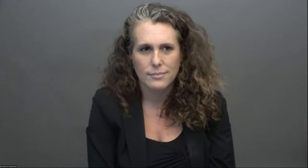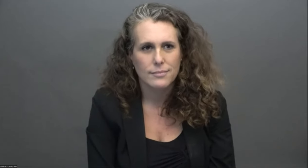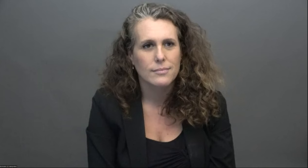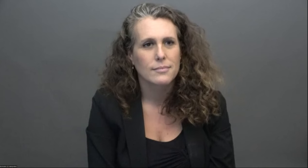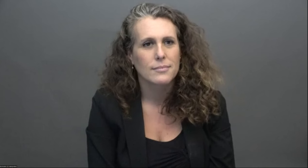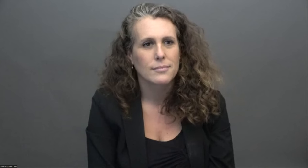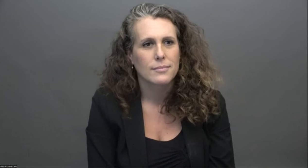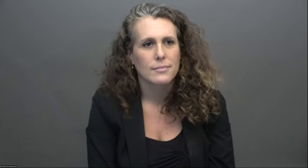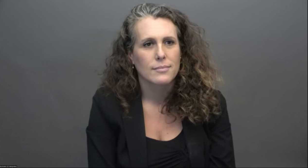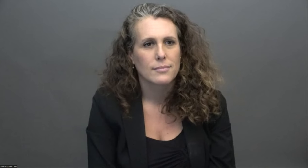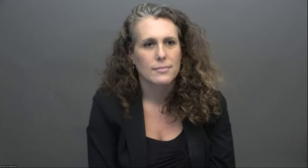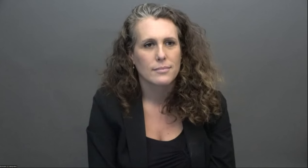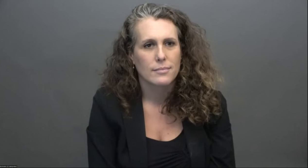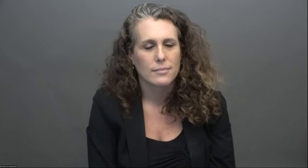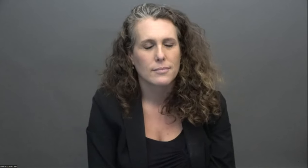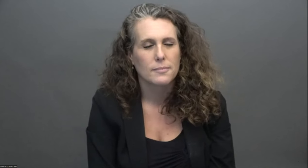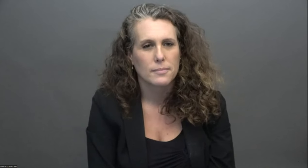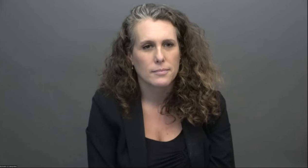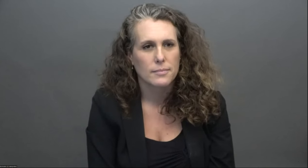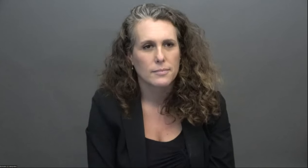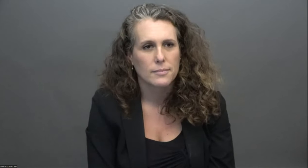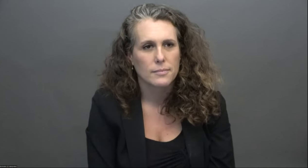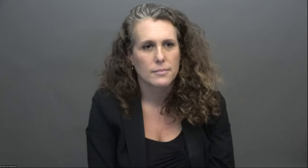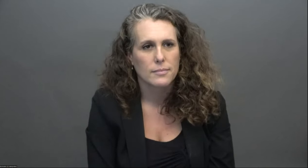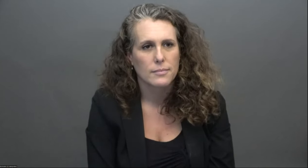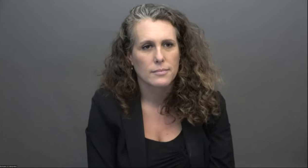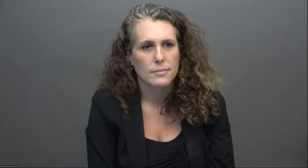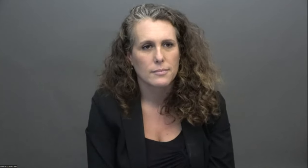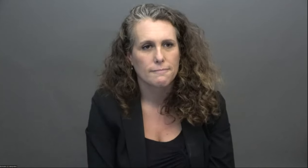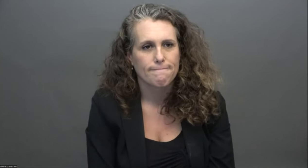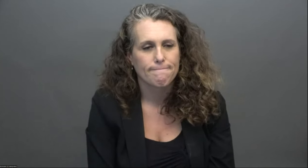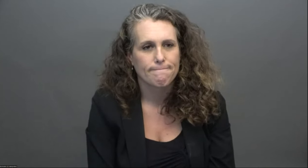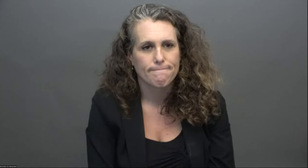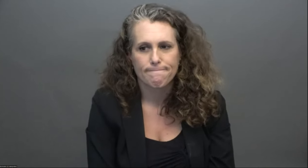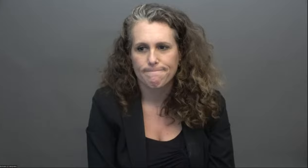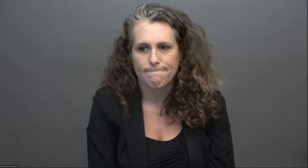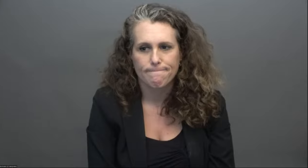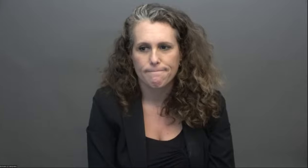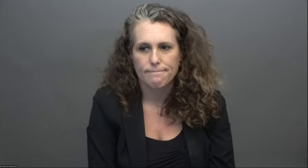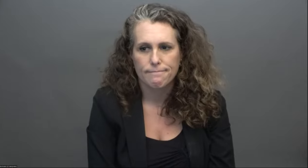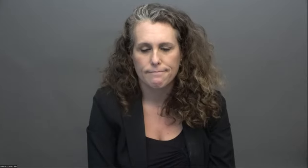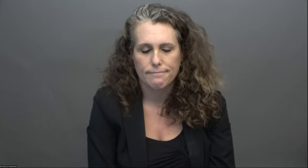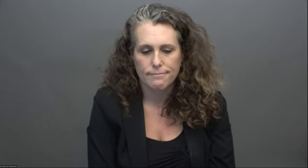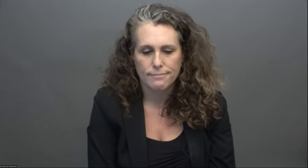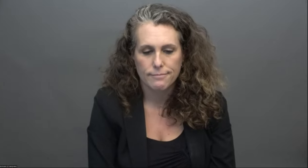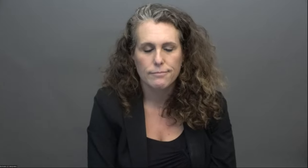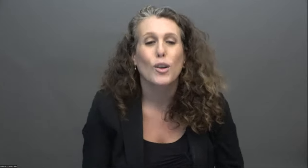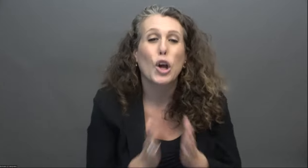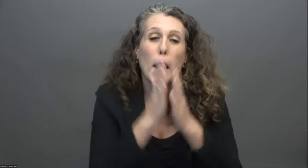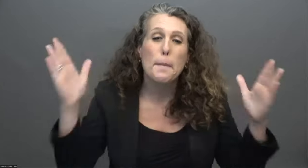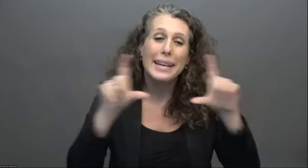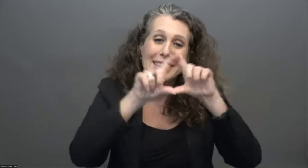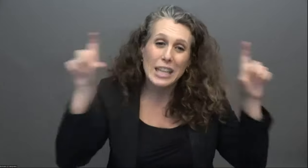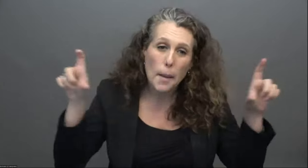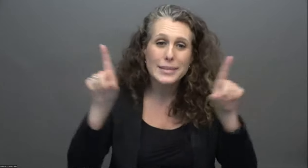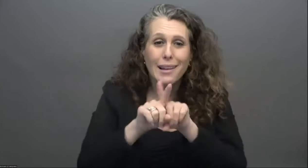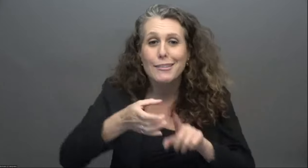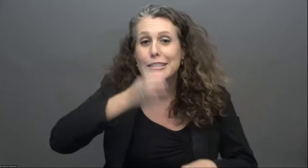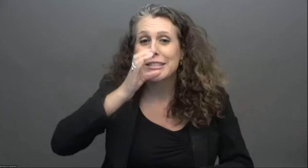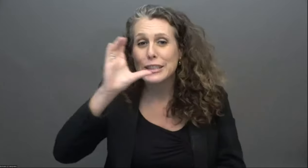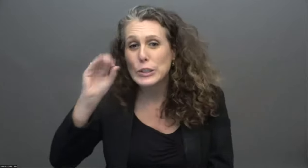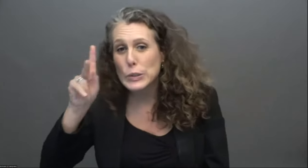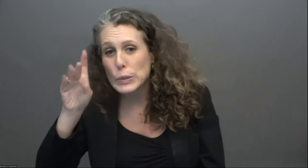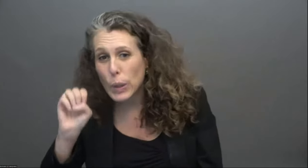with organizations such as Dr. Joe Unilever Coca Cola, and even a regional and national